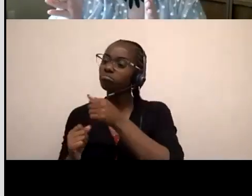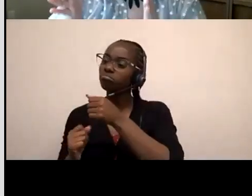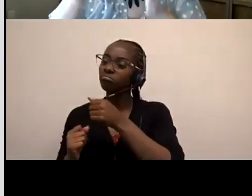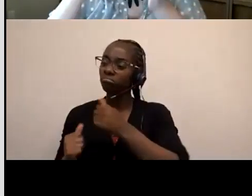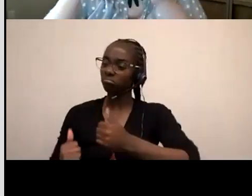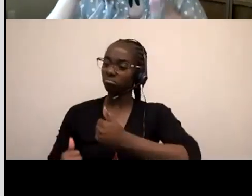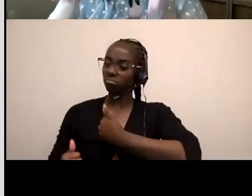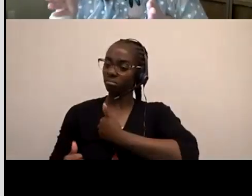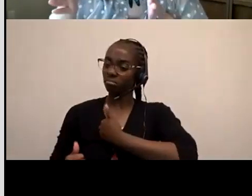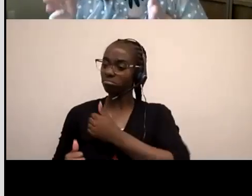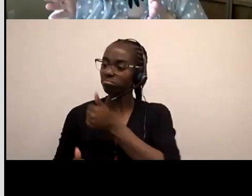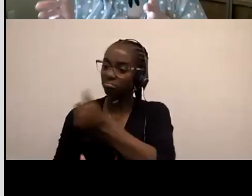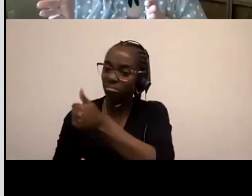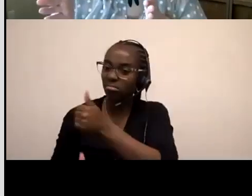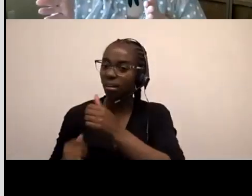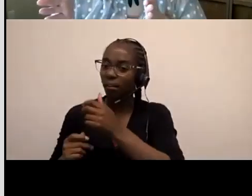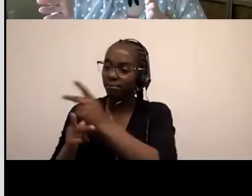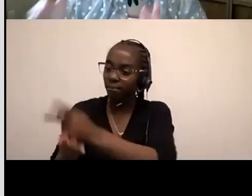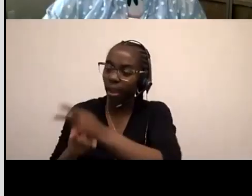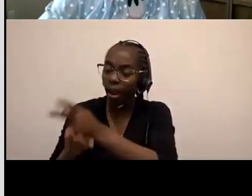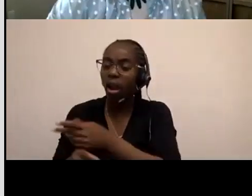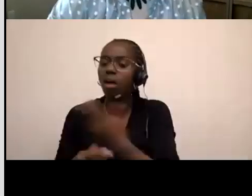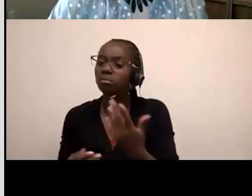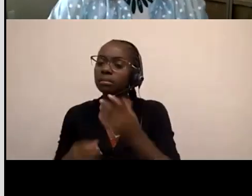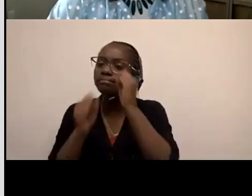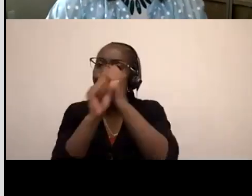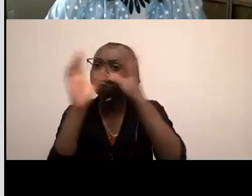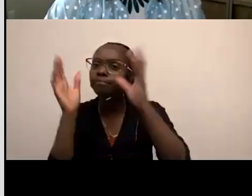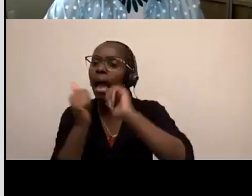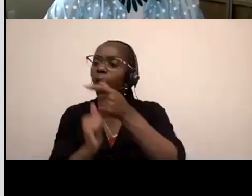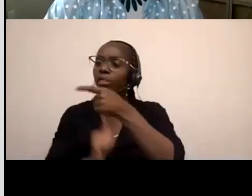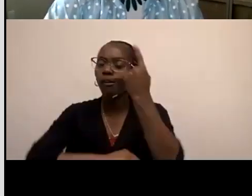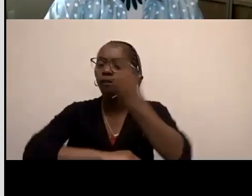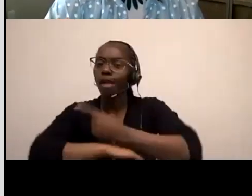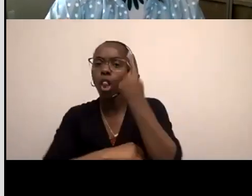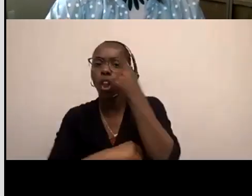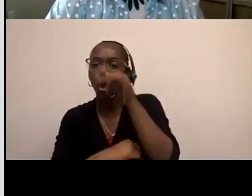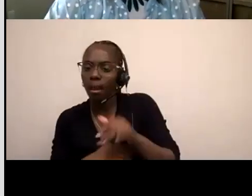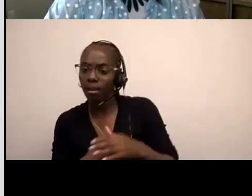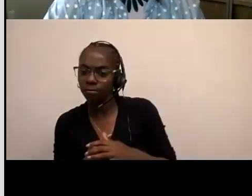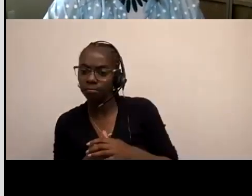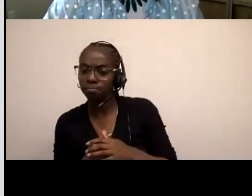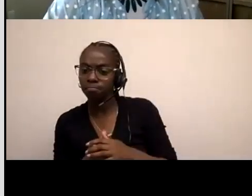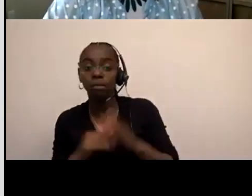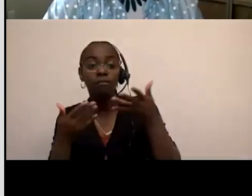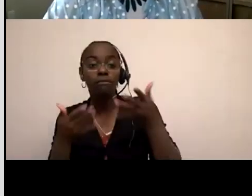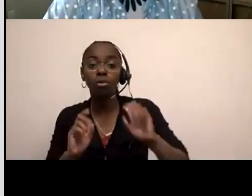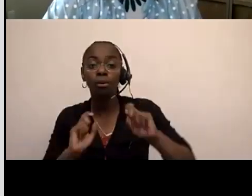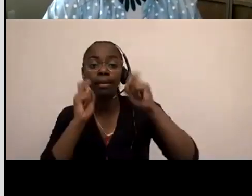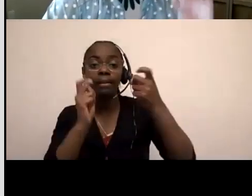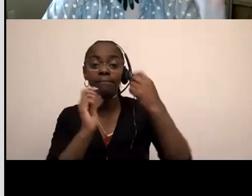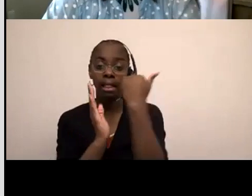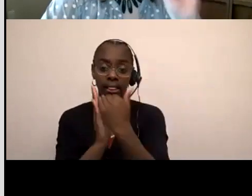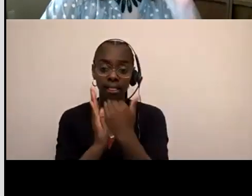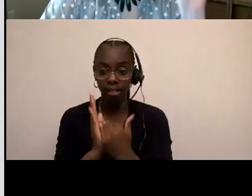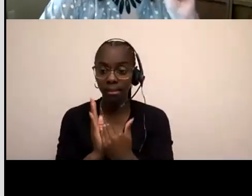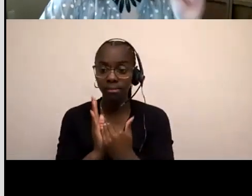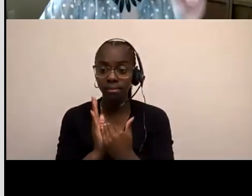ABOUT WHAT'S YOUR DAY GOING TO LOOK LIKE. I'VE GIVEN A LIST LIKE HOW DO YOU GET THIS